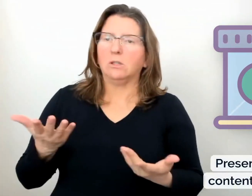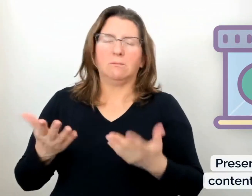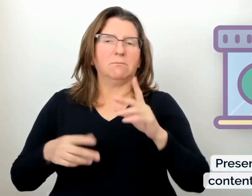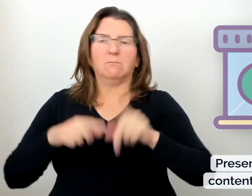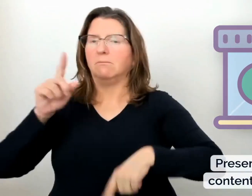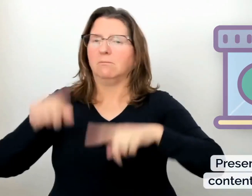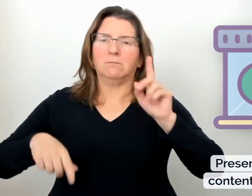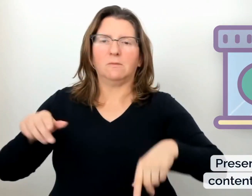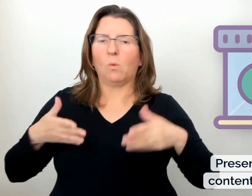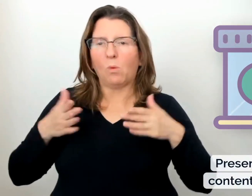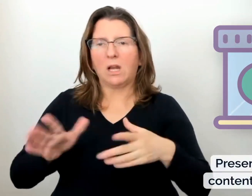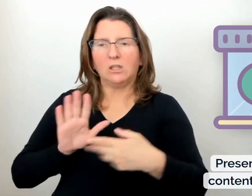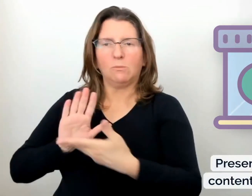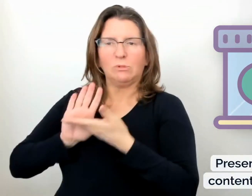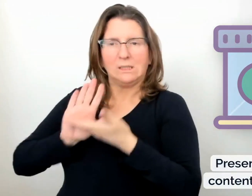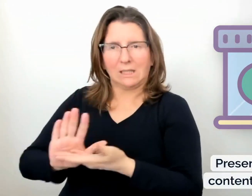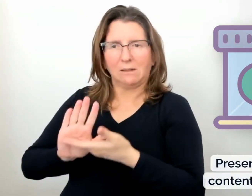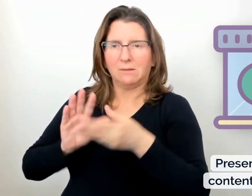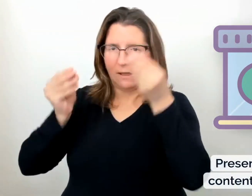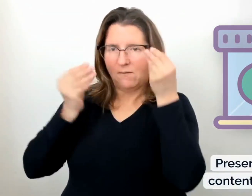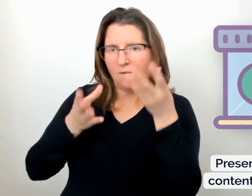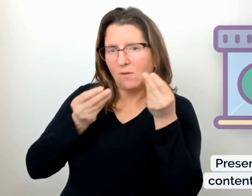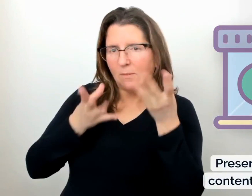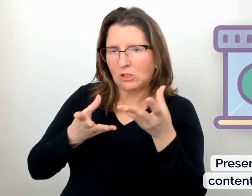There are many creative ways that the content can be presented.